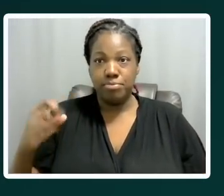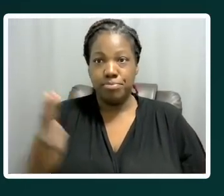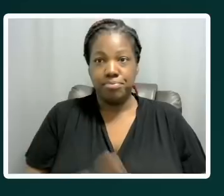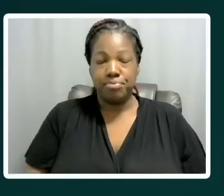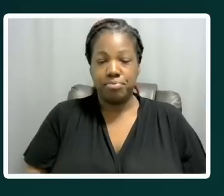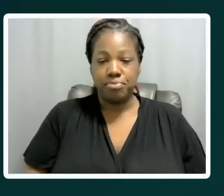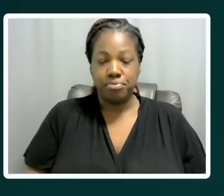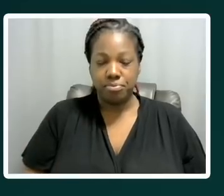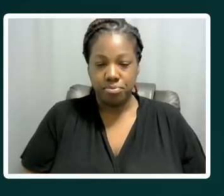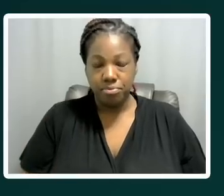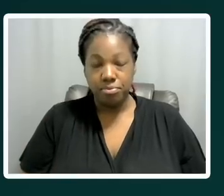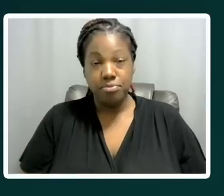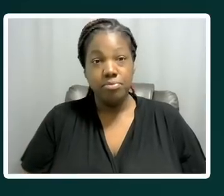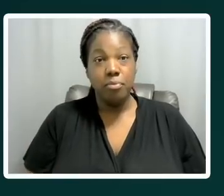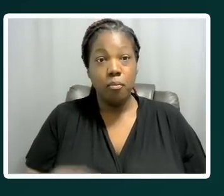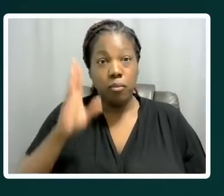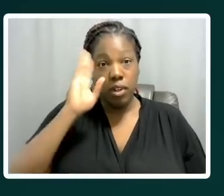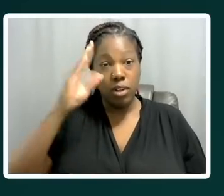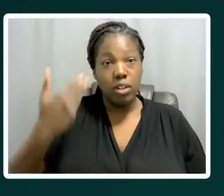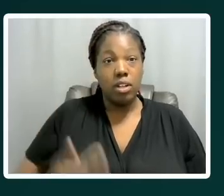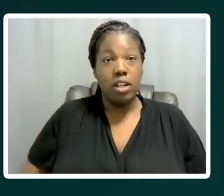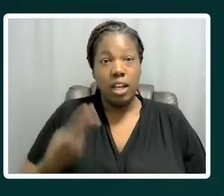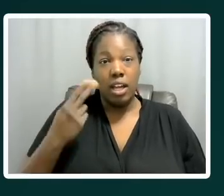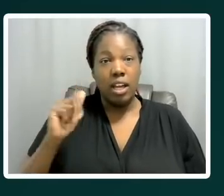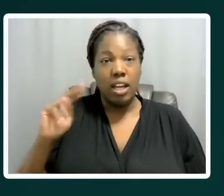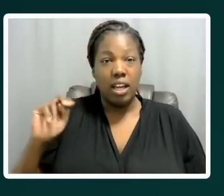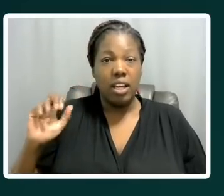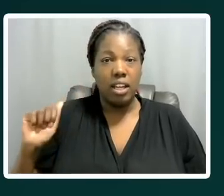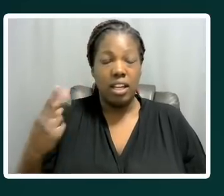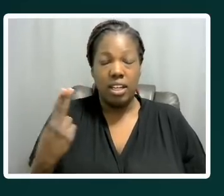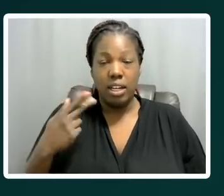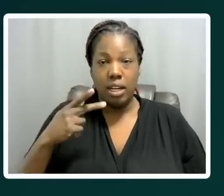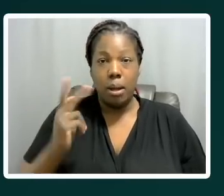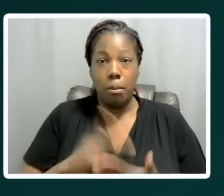Hi, my name is Hannah Osborn. I'm a project manager in the curriculum, digital media,